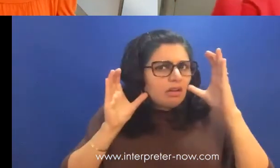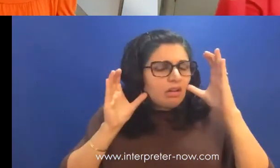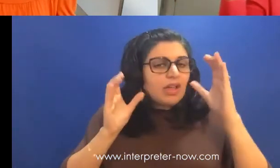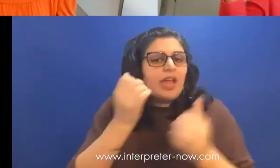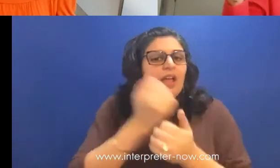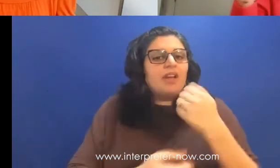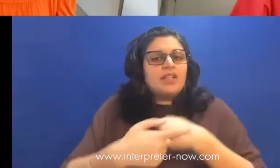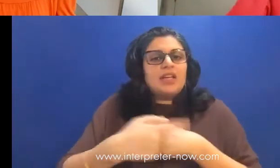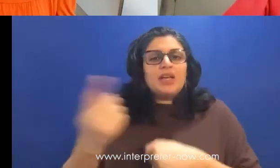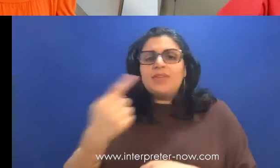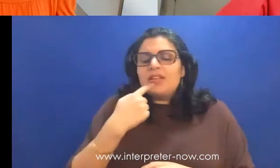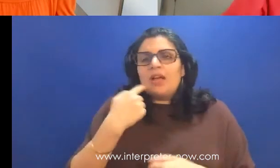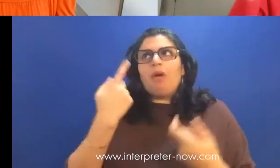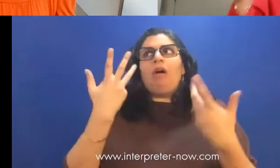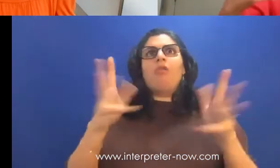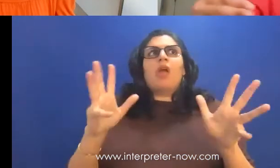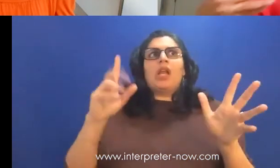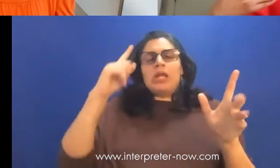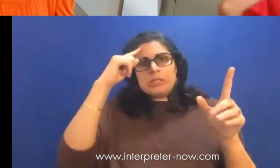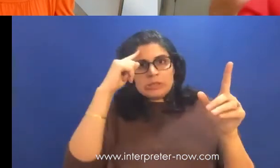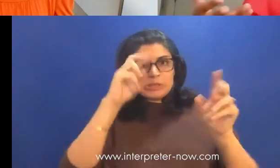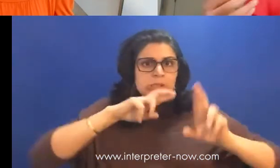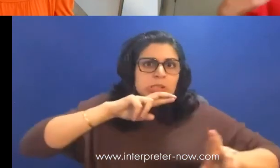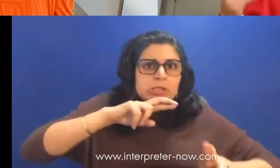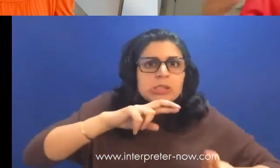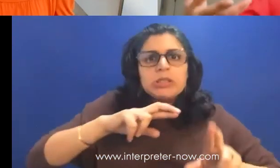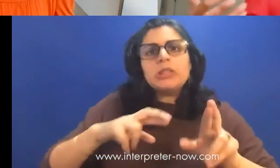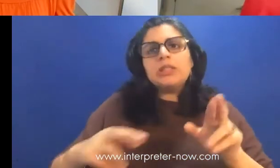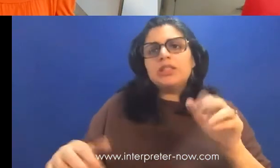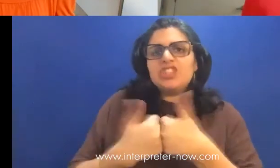I'm already formulating my response to challenge them or be defensive.